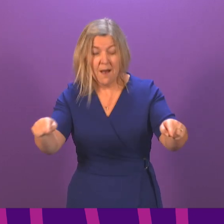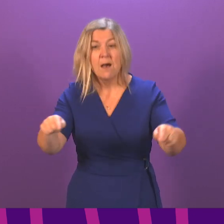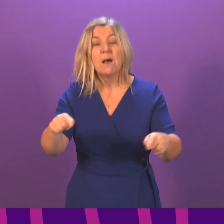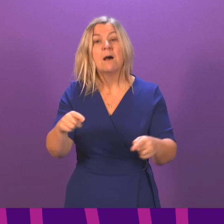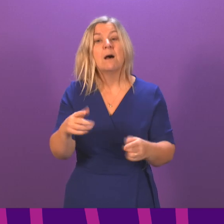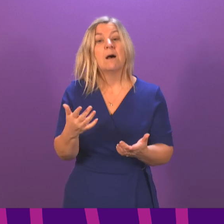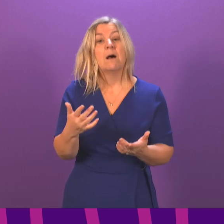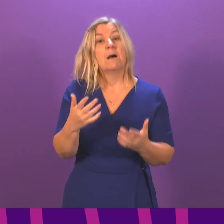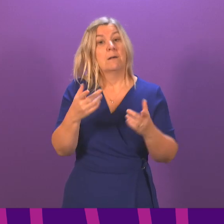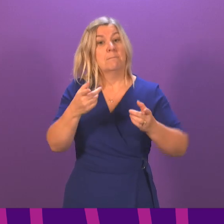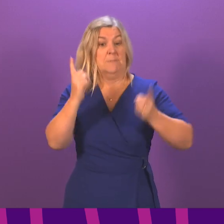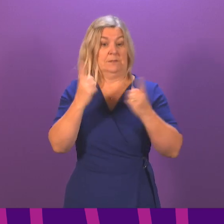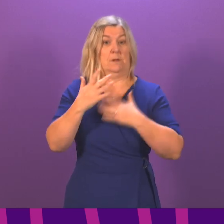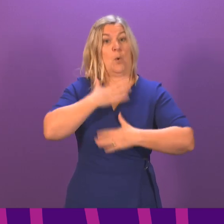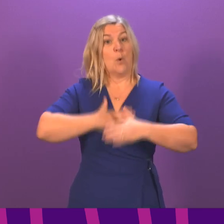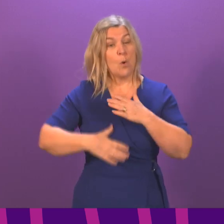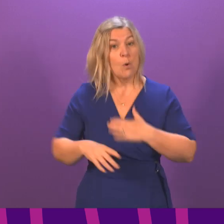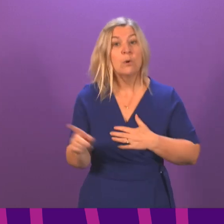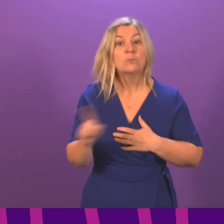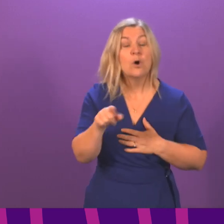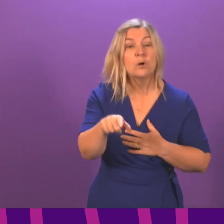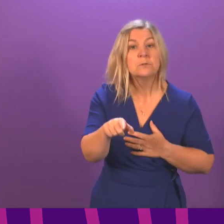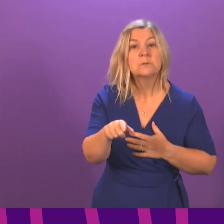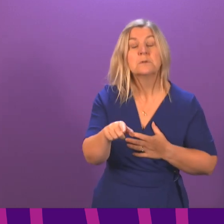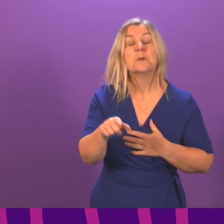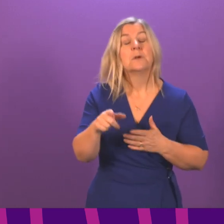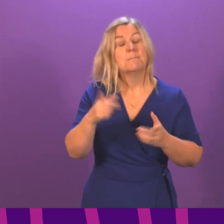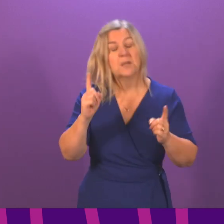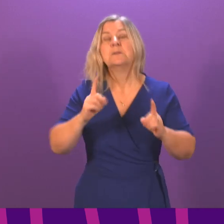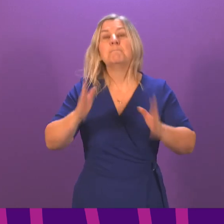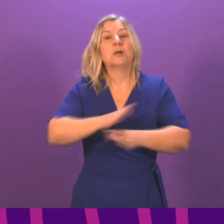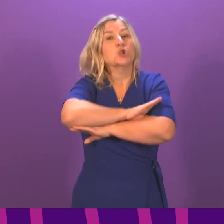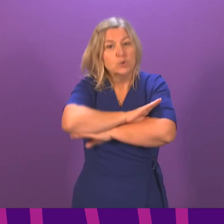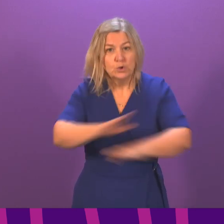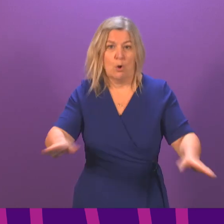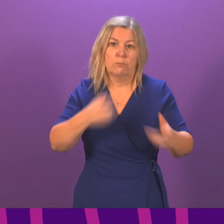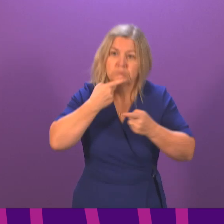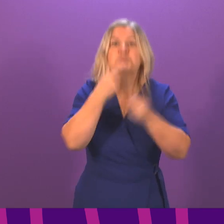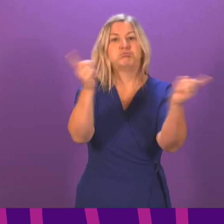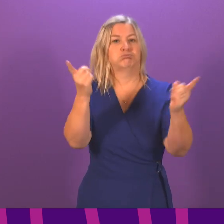point in the ministerial code is that ministers must not divulge the contents of legal advice